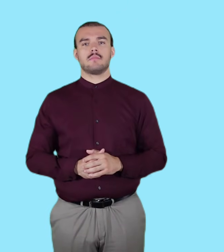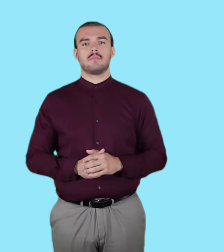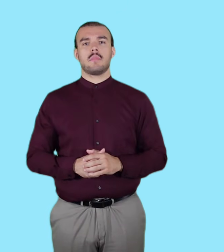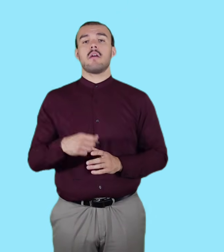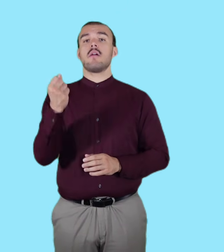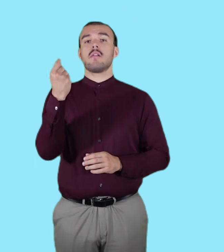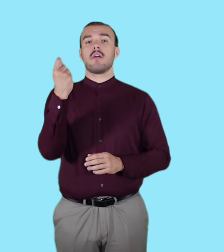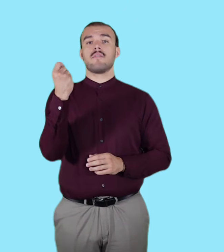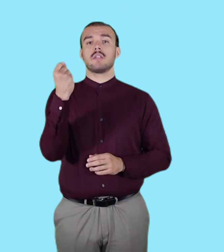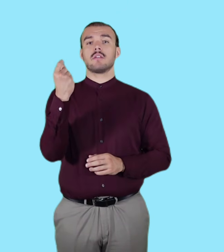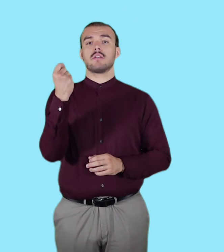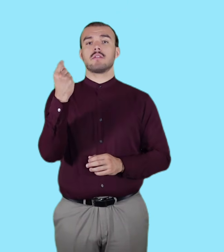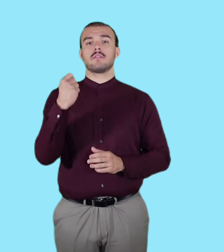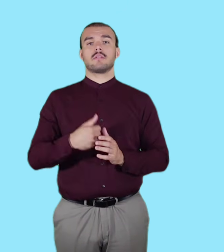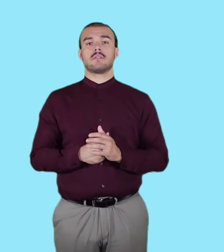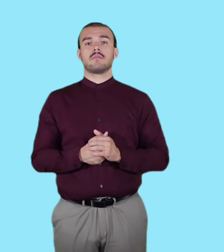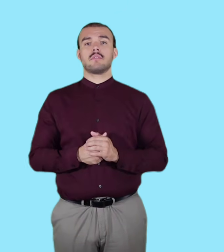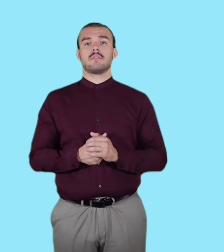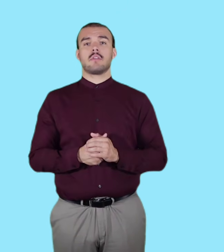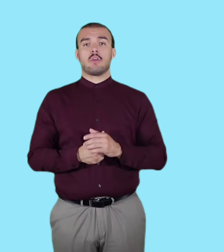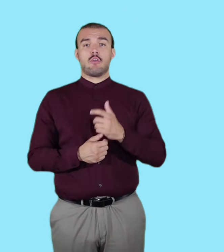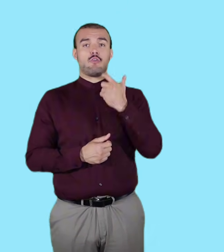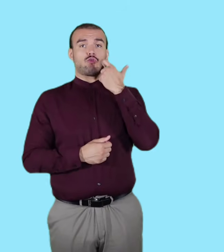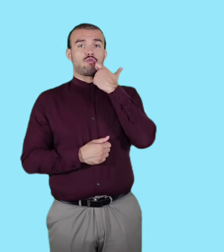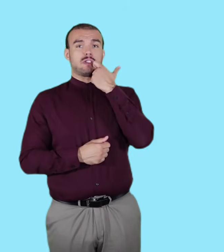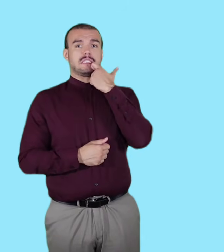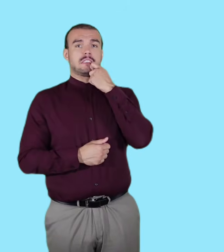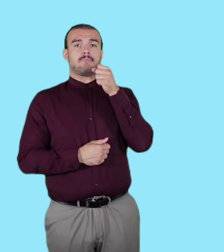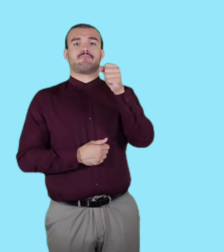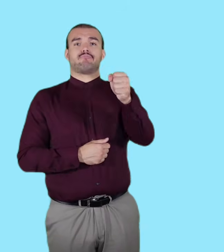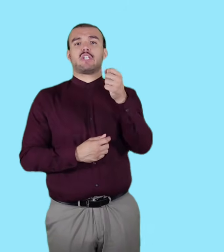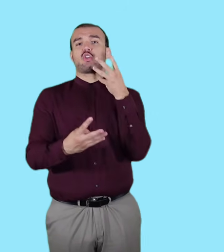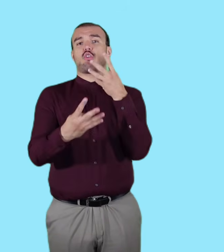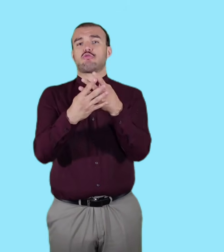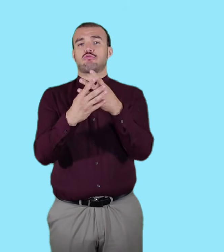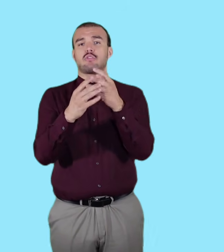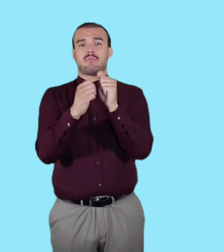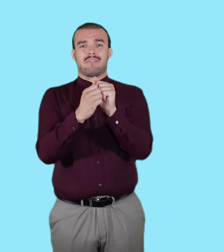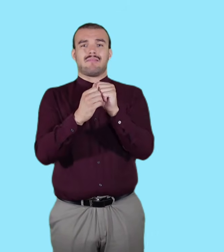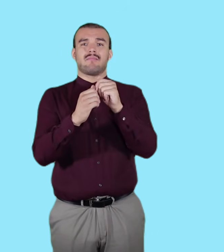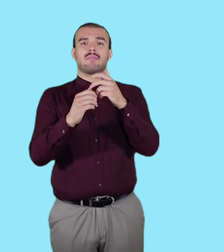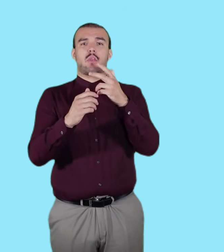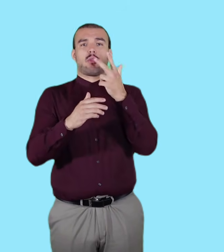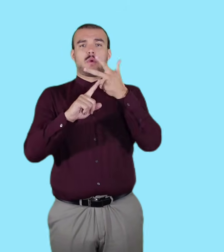11, have been recently incarcerated within the last three months.